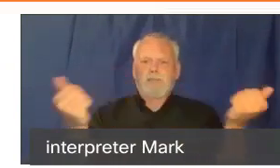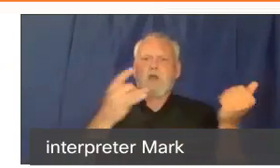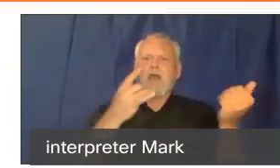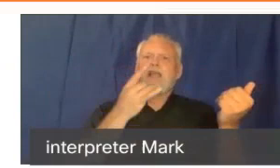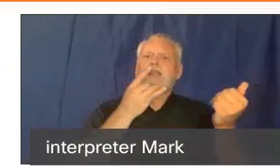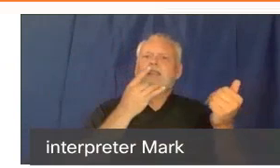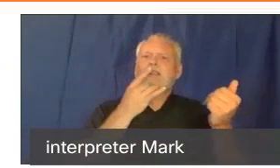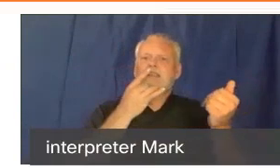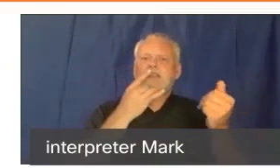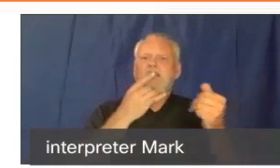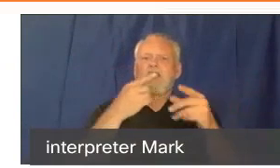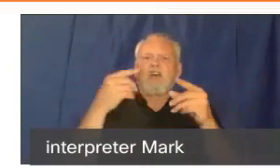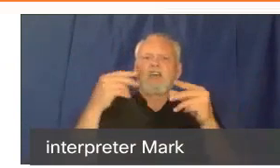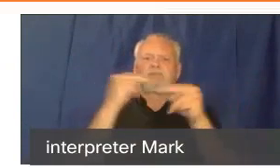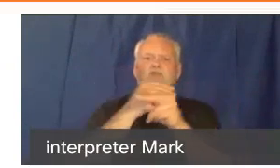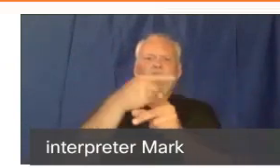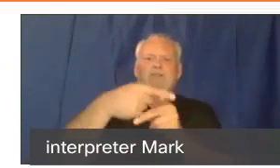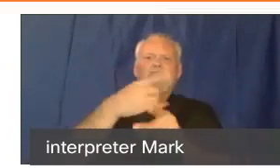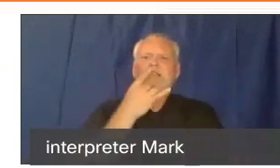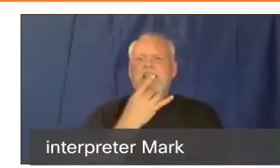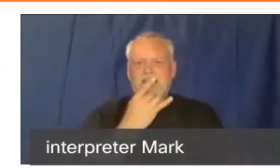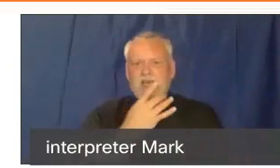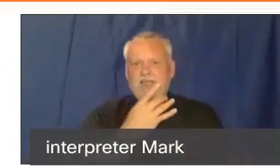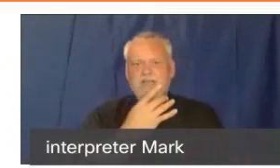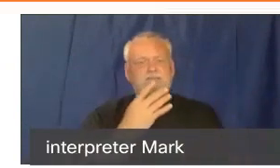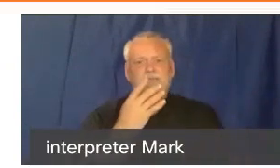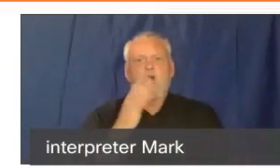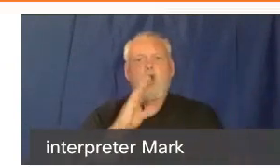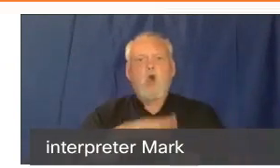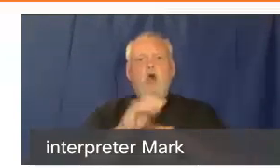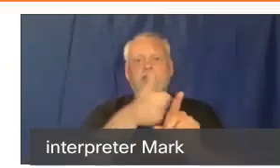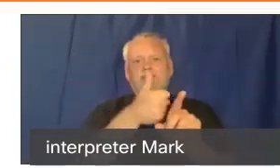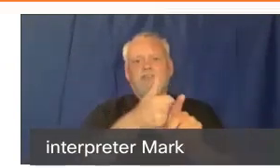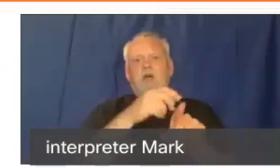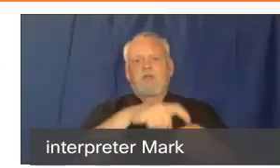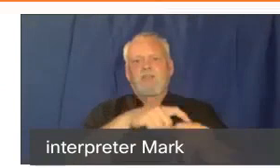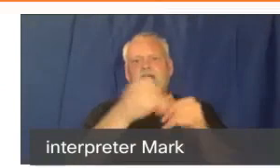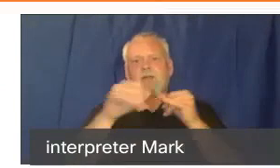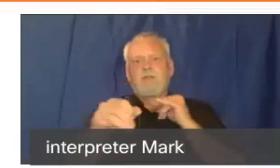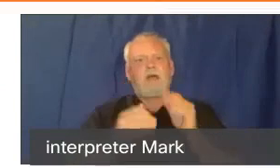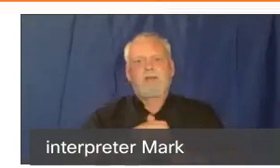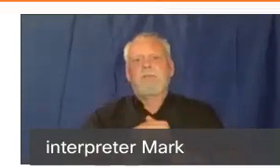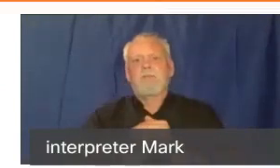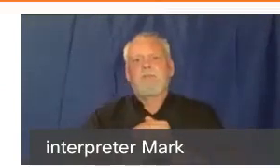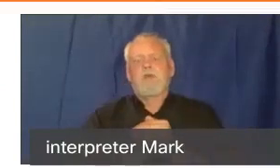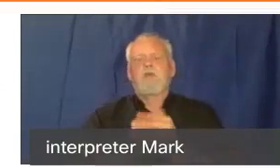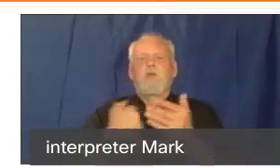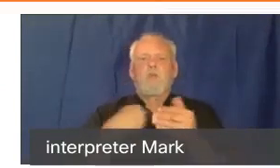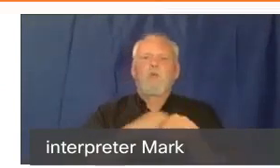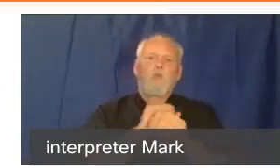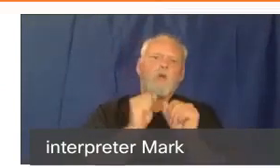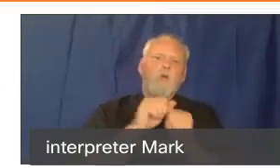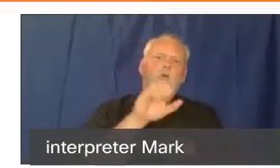Whether the, the trail is there not I'm working with Sarah and with our traffic safety team. So so thank you.